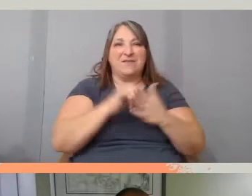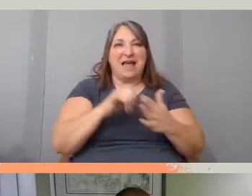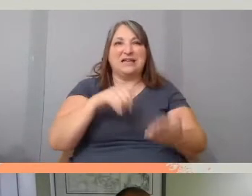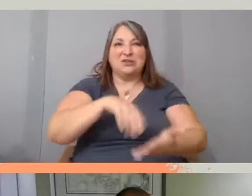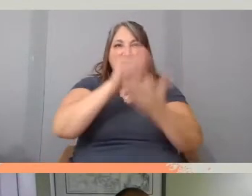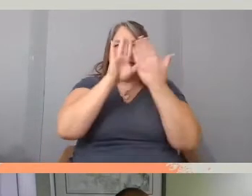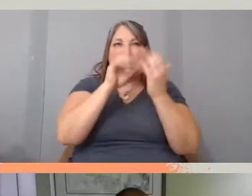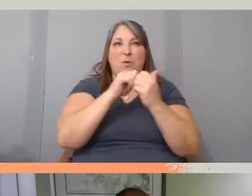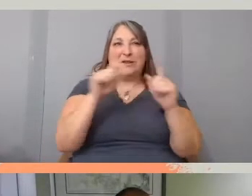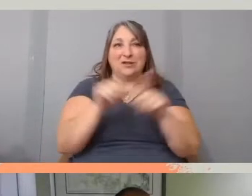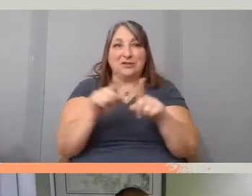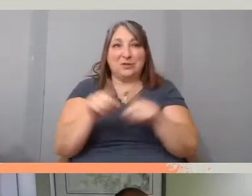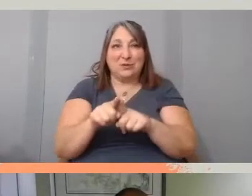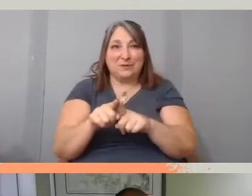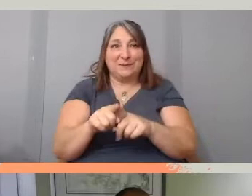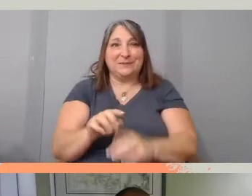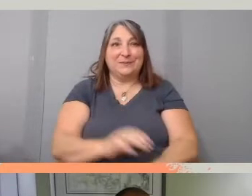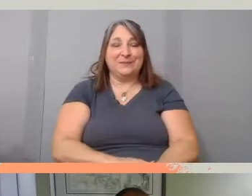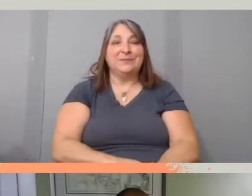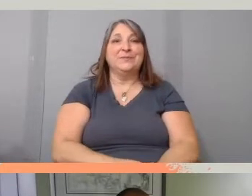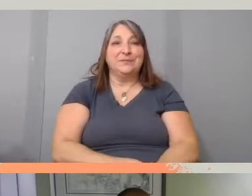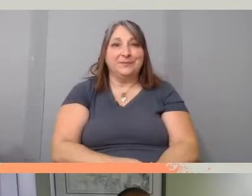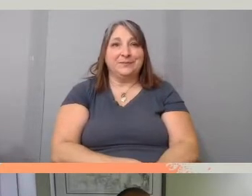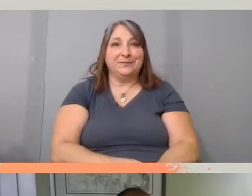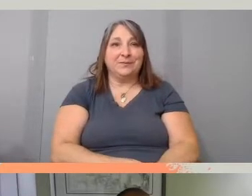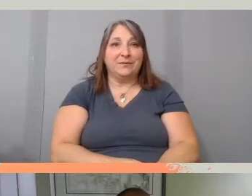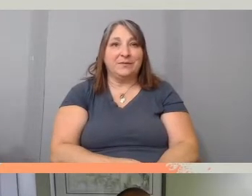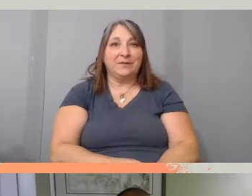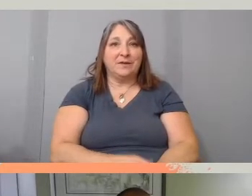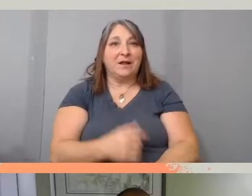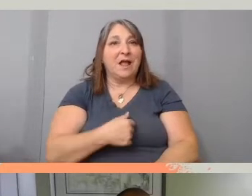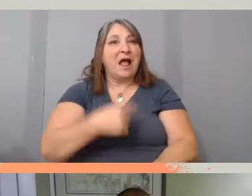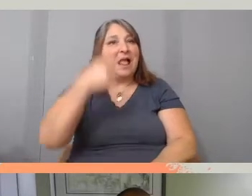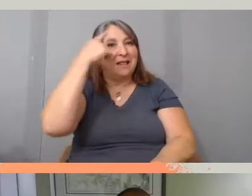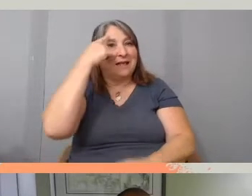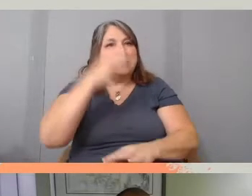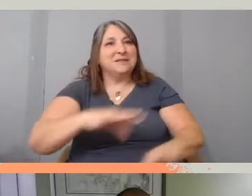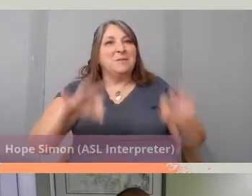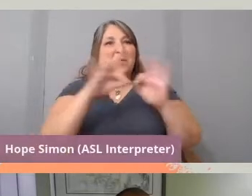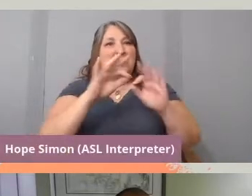which is part of the work. Yeah. Yeah. I think it's really important to establish that at the beginning.